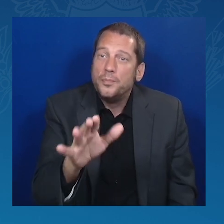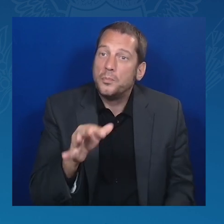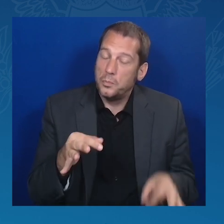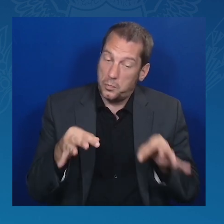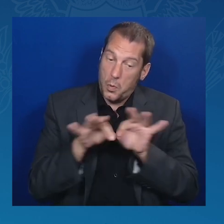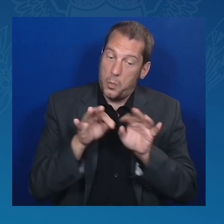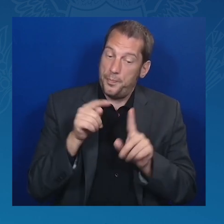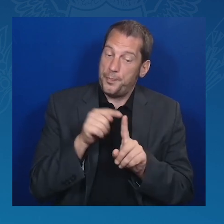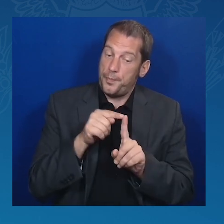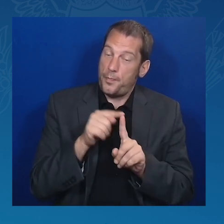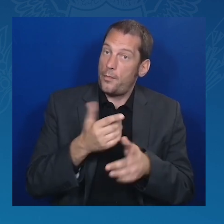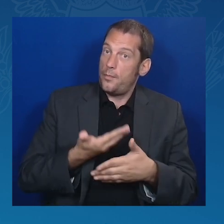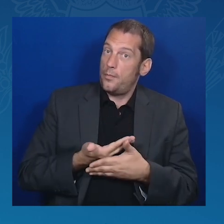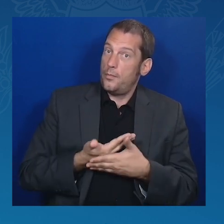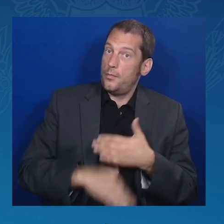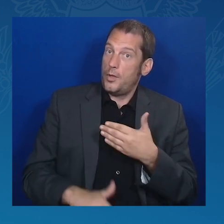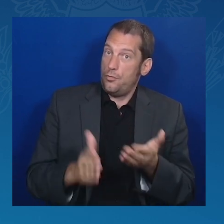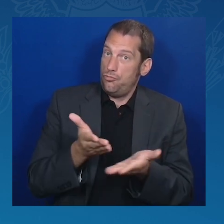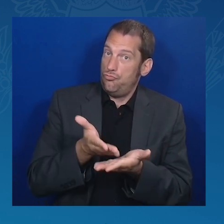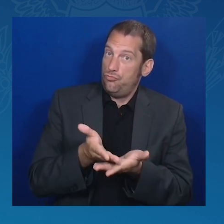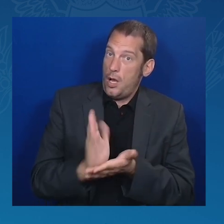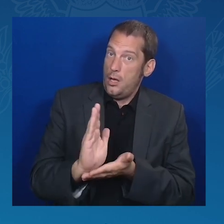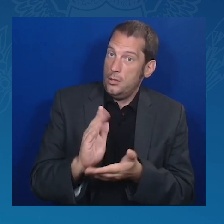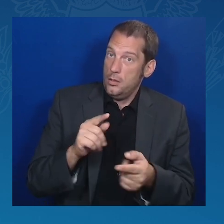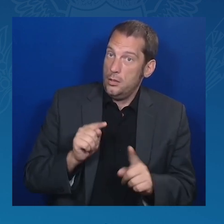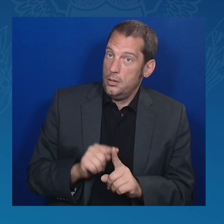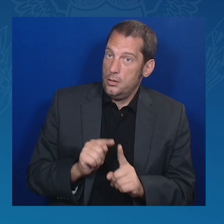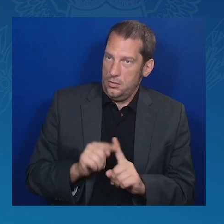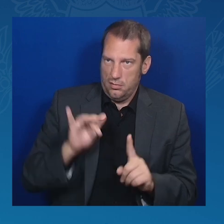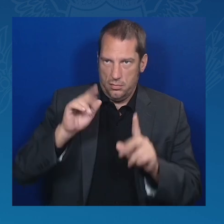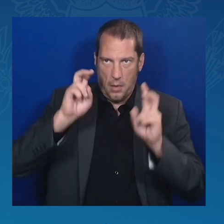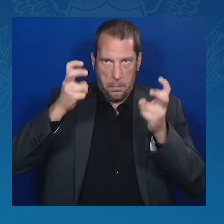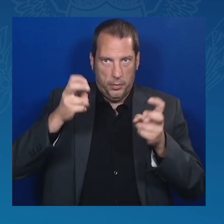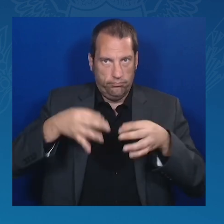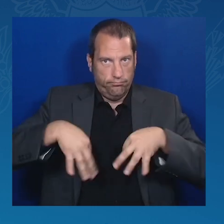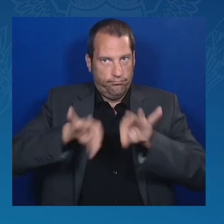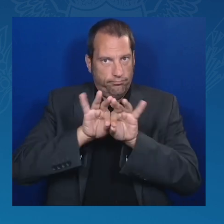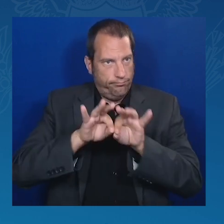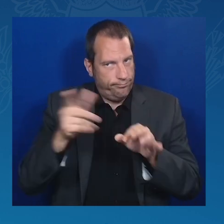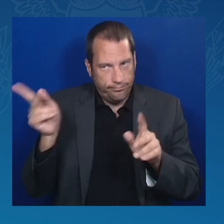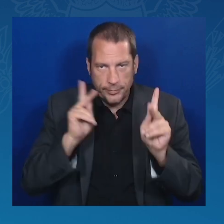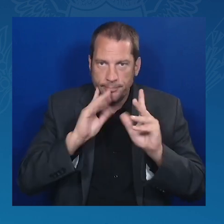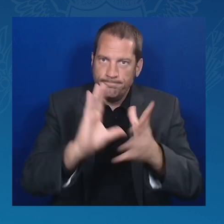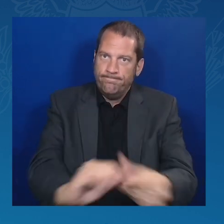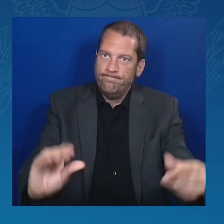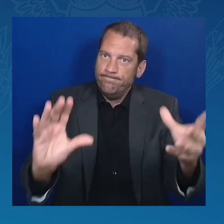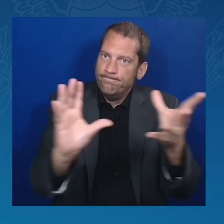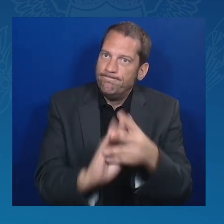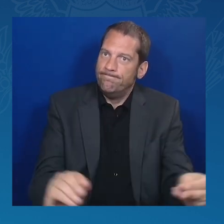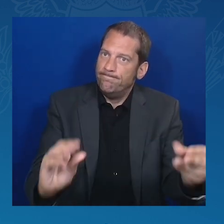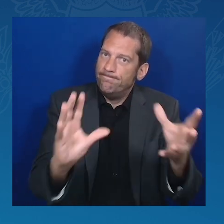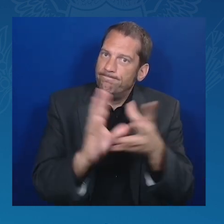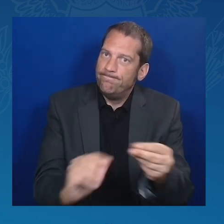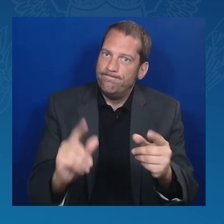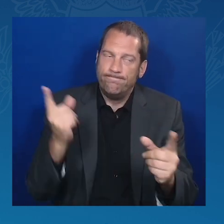I think more than I -- people come up to us all the time. On a daily basis. And it's really never about, you know,